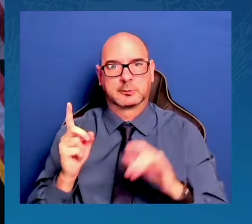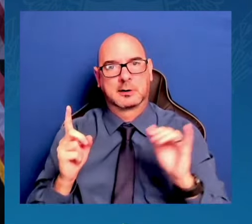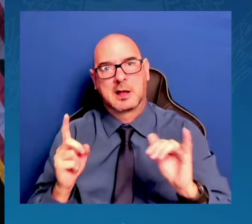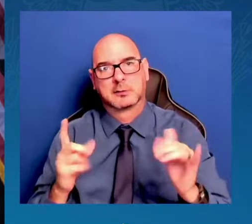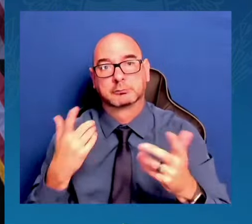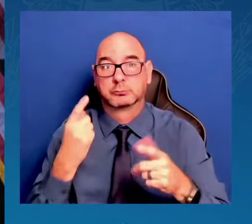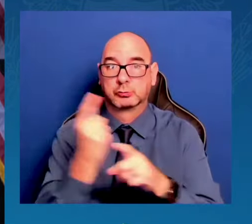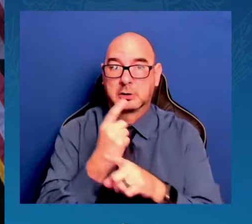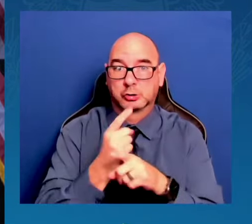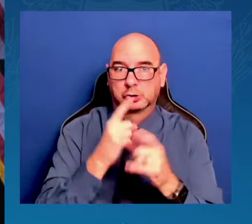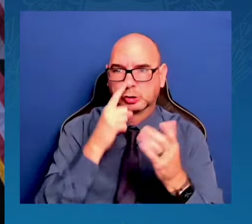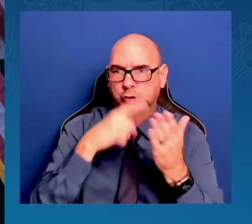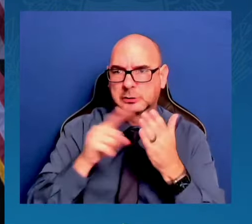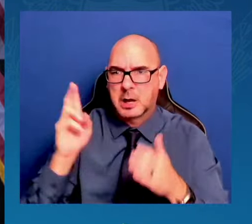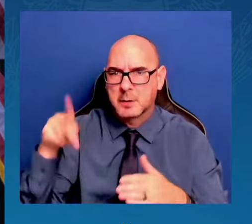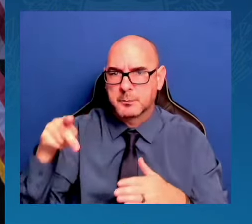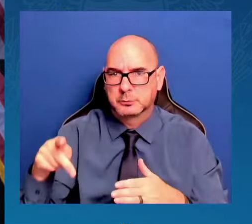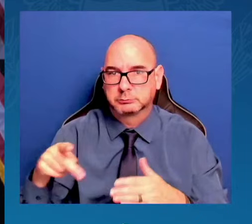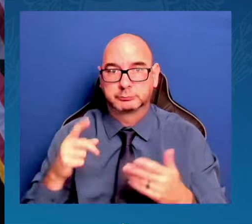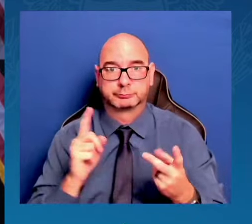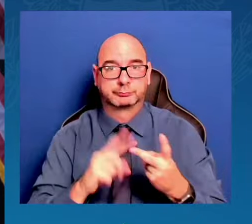cancer screenings, and contraception.